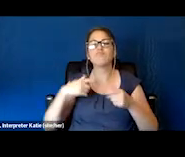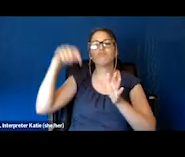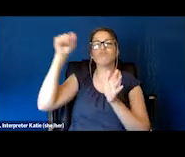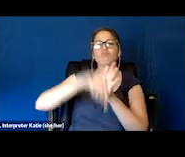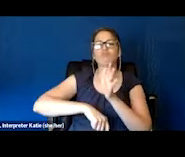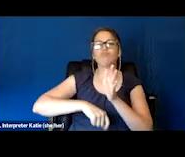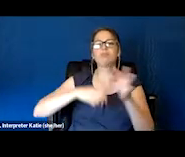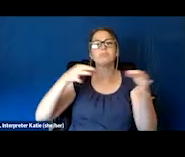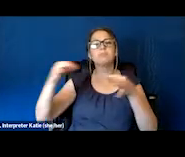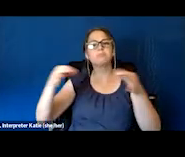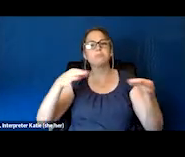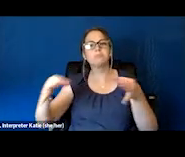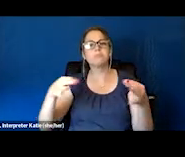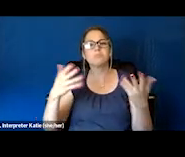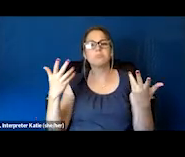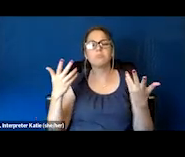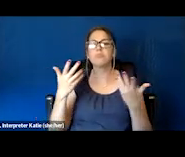that unique environment in the situations